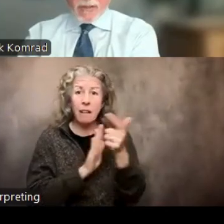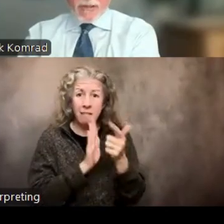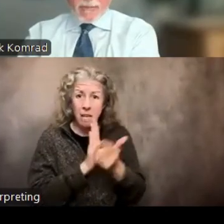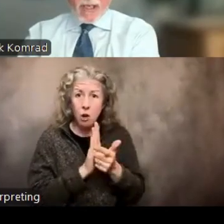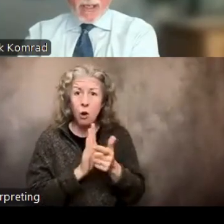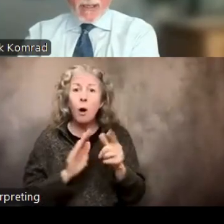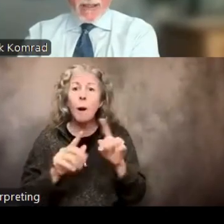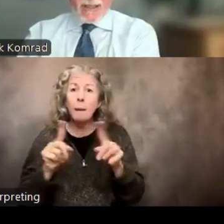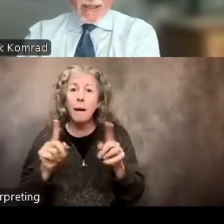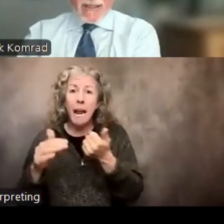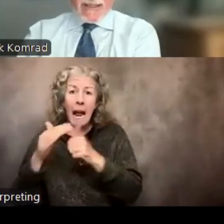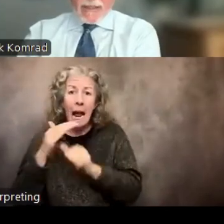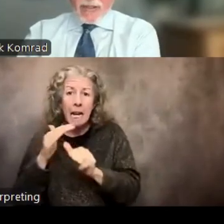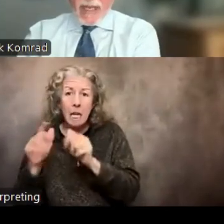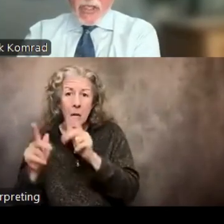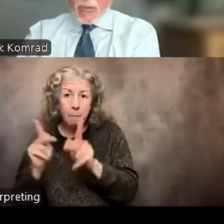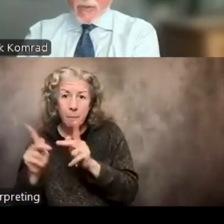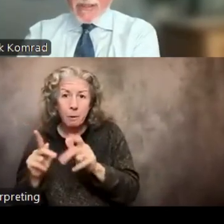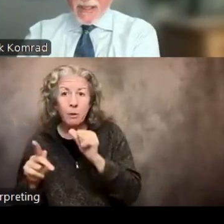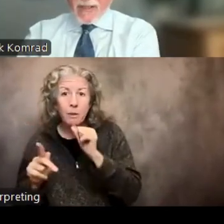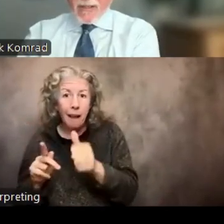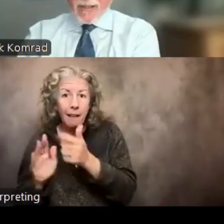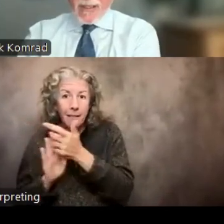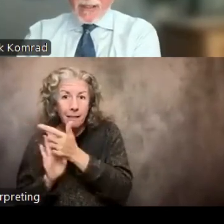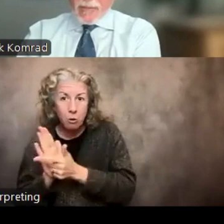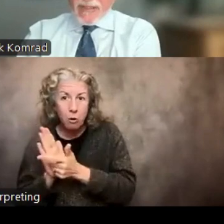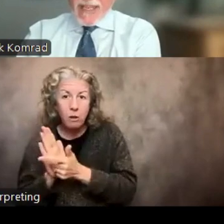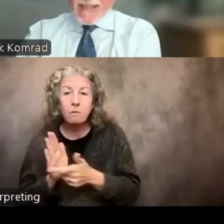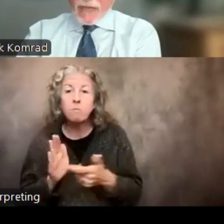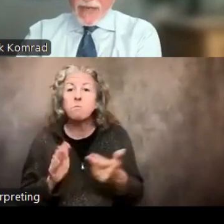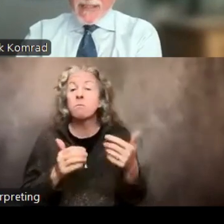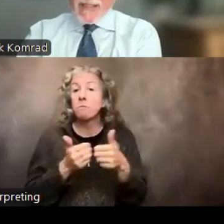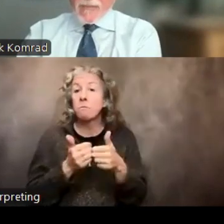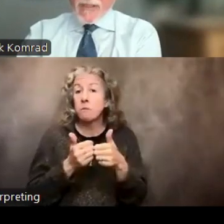criminalized. Segregation was legal, protesting racism was